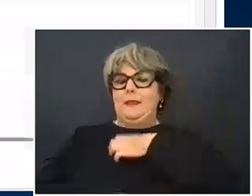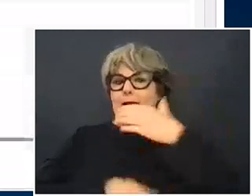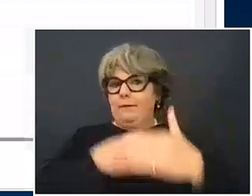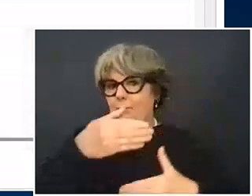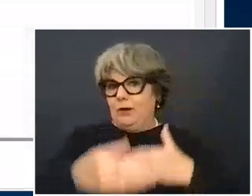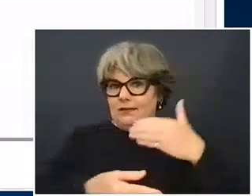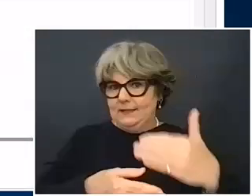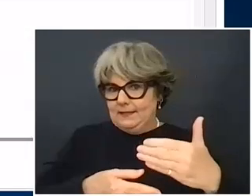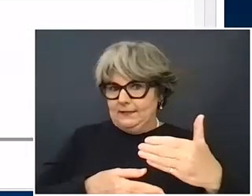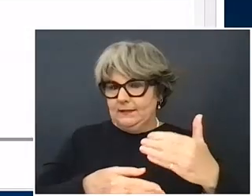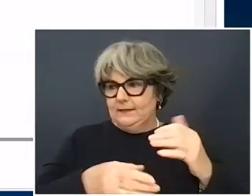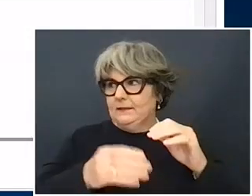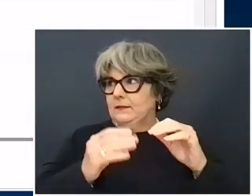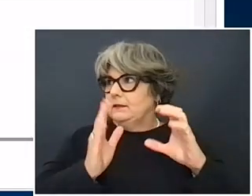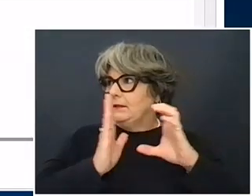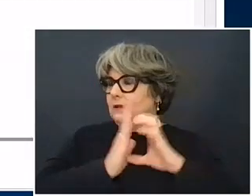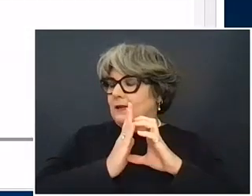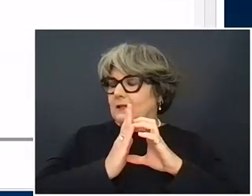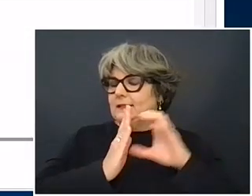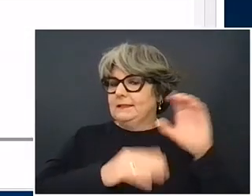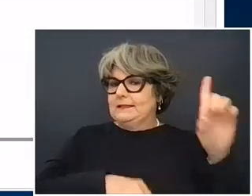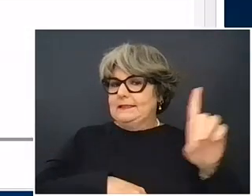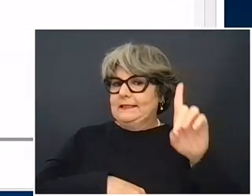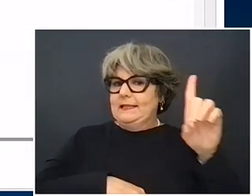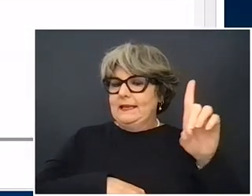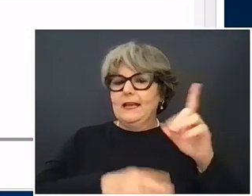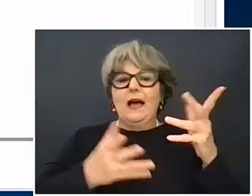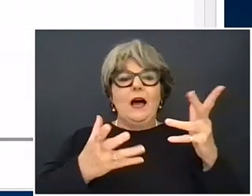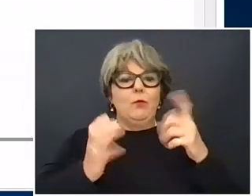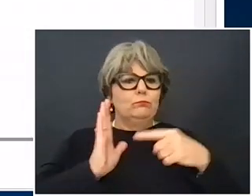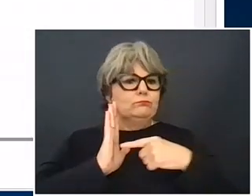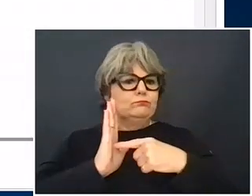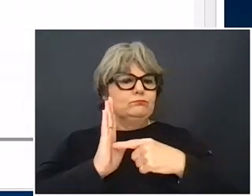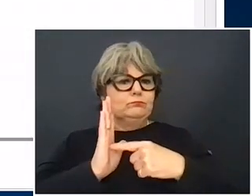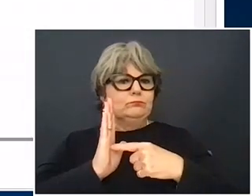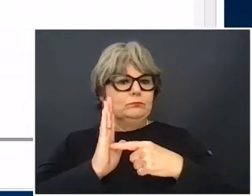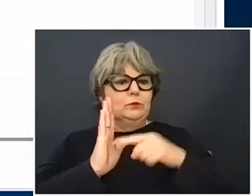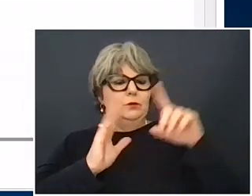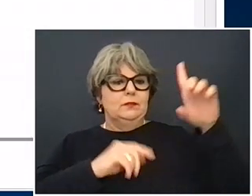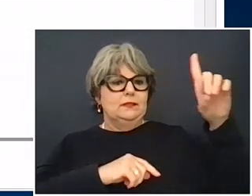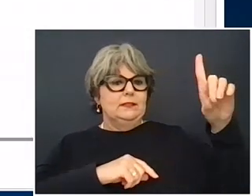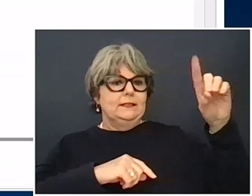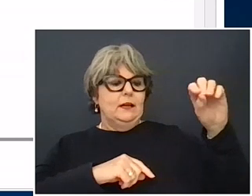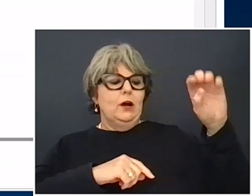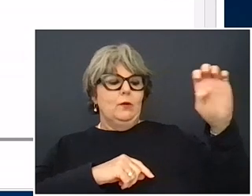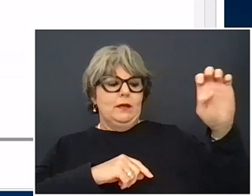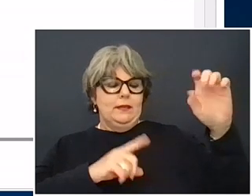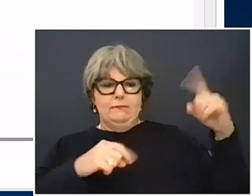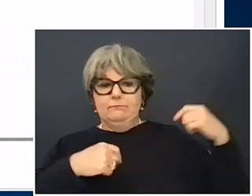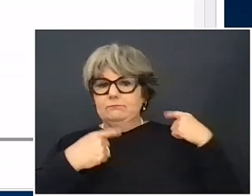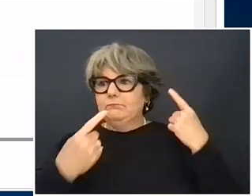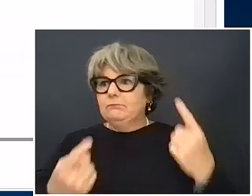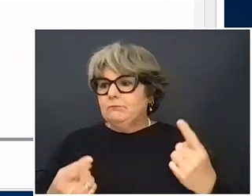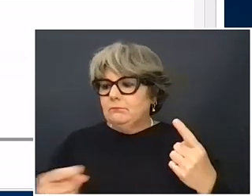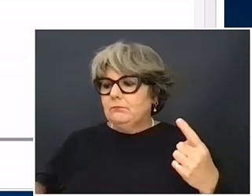subsection (d). I wanted to point out to the Department that we've made a few proposals to